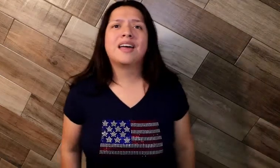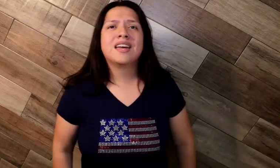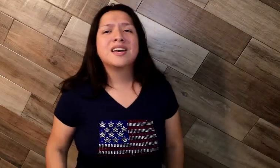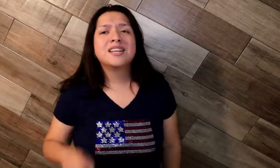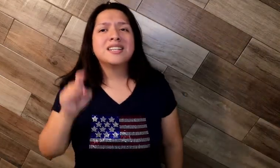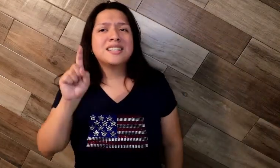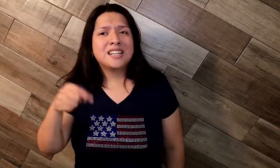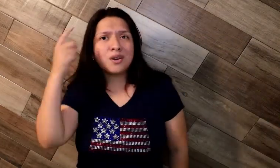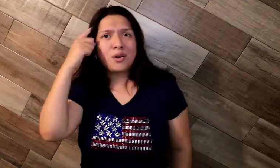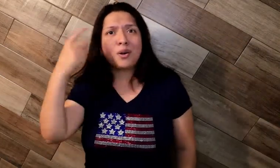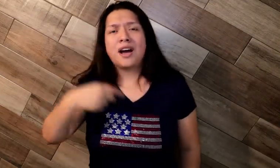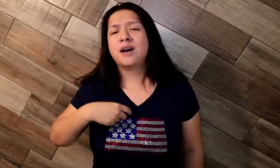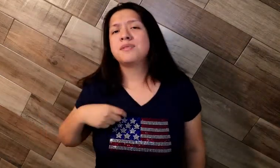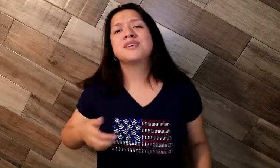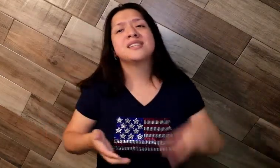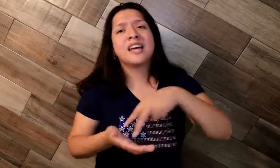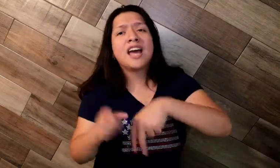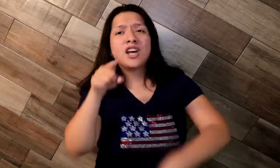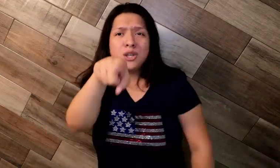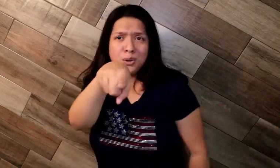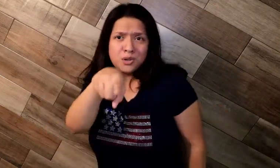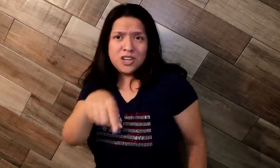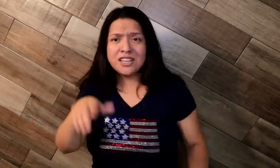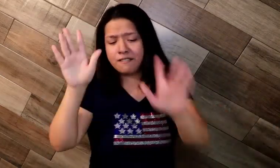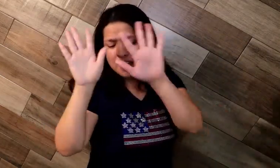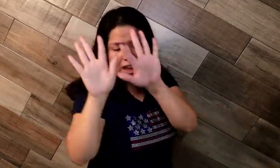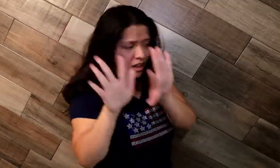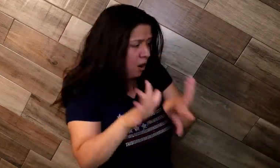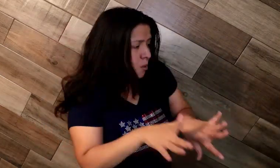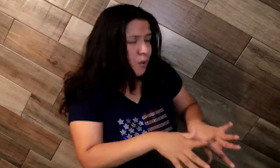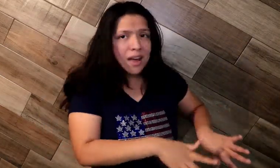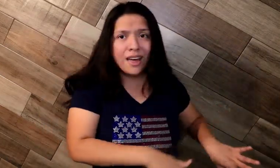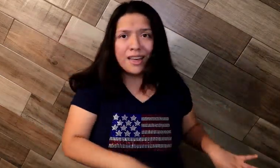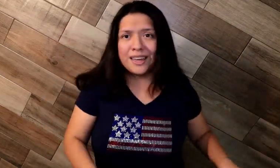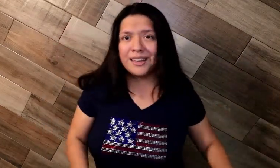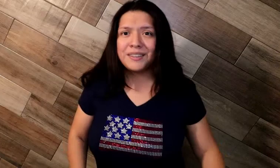And if you need to know while I'm still standing, you just fade away